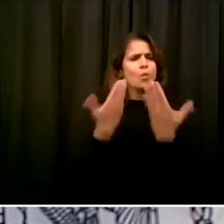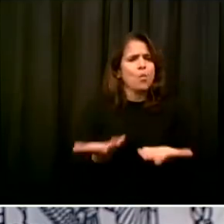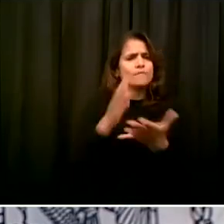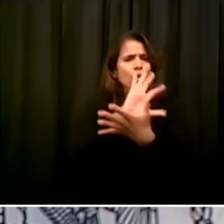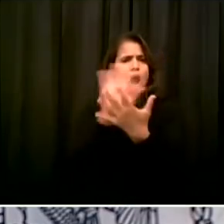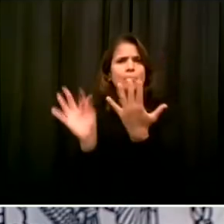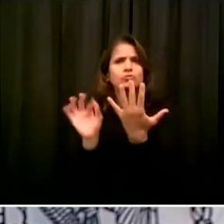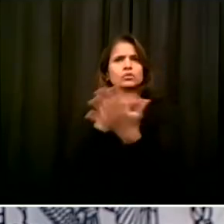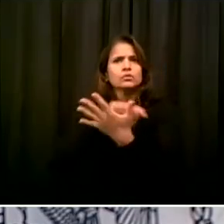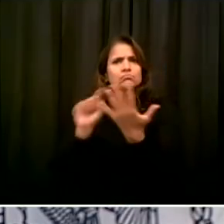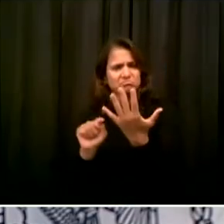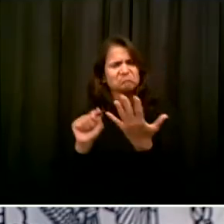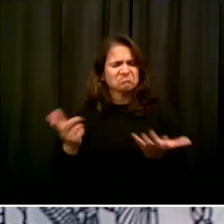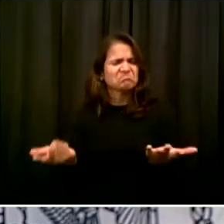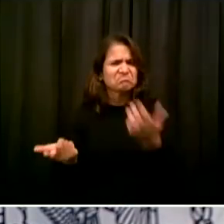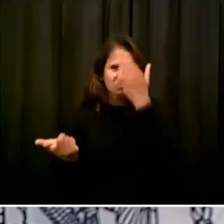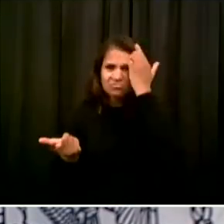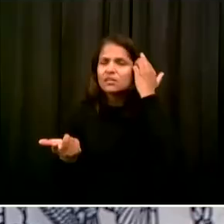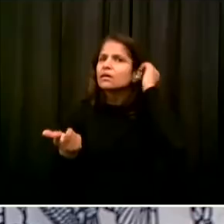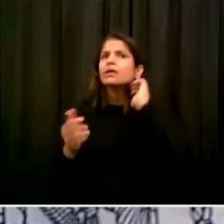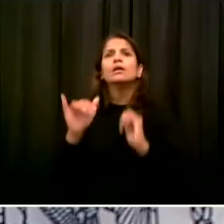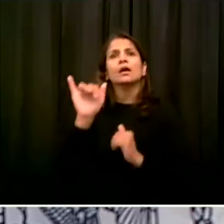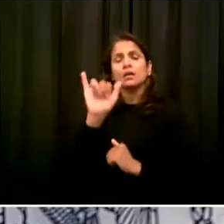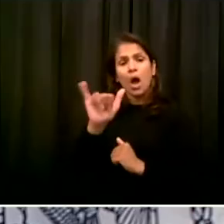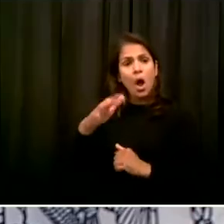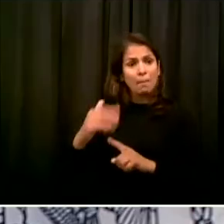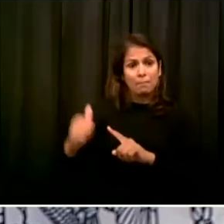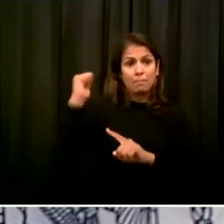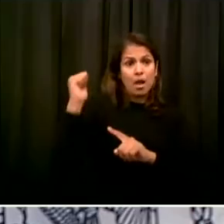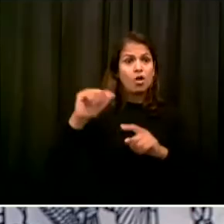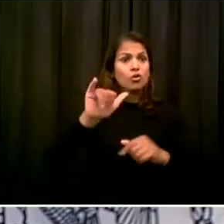SCHOOL LEADERS TO THINK ABOUT ISTH TOPION.